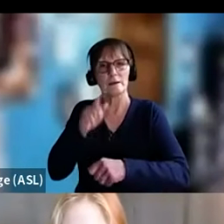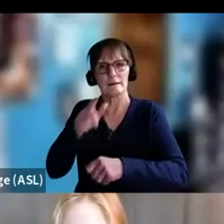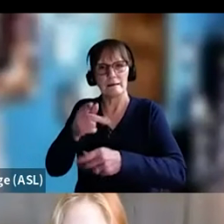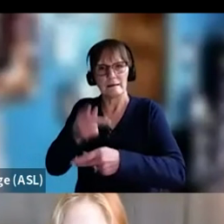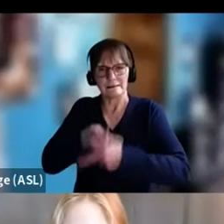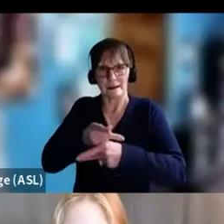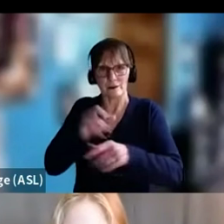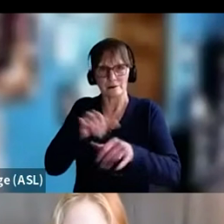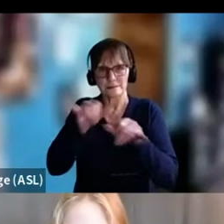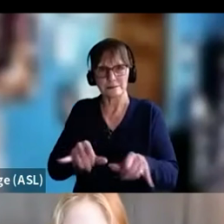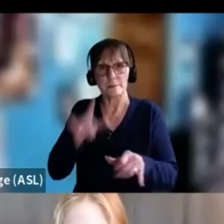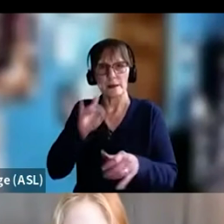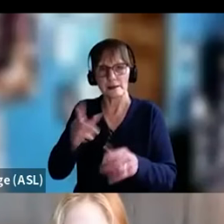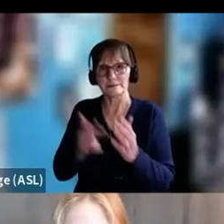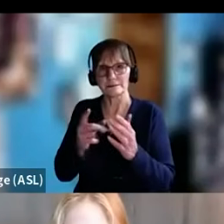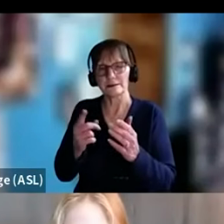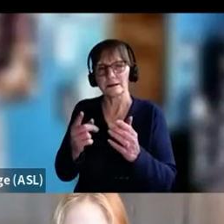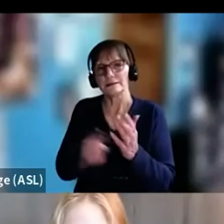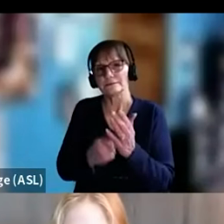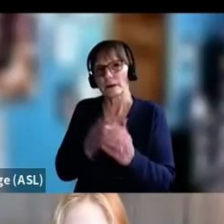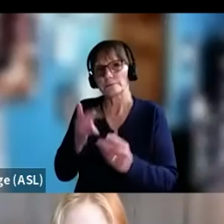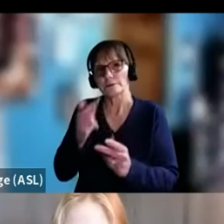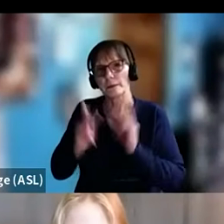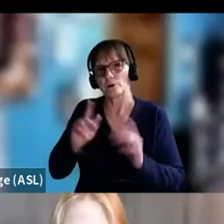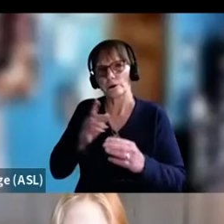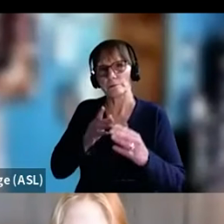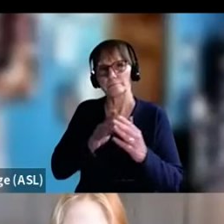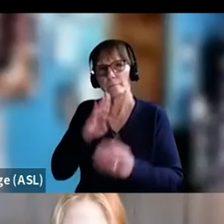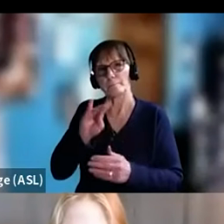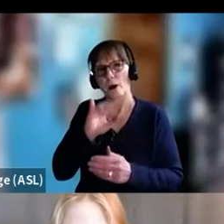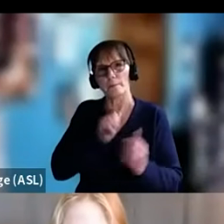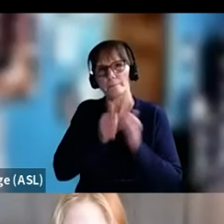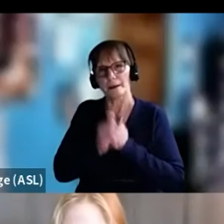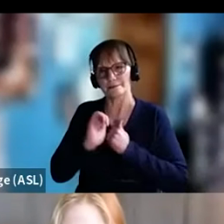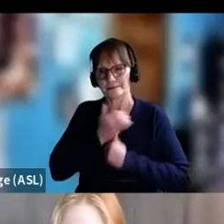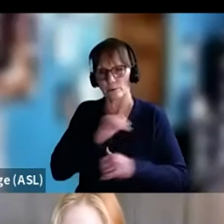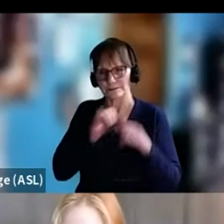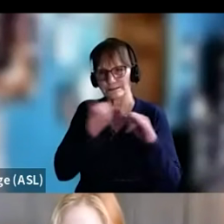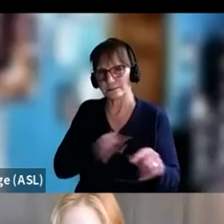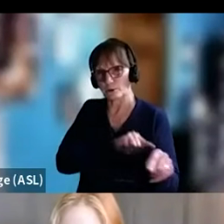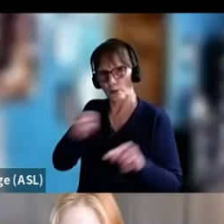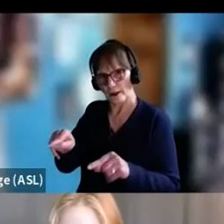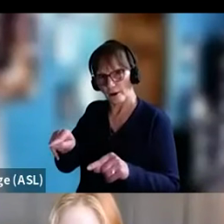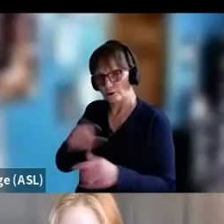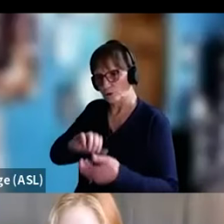And sometimes people can bypass our system and go directly to their. So I think again, that partnership is really important.